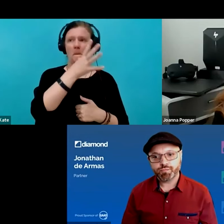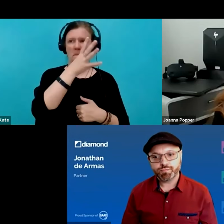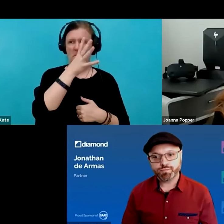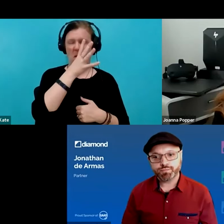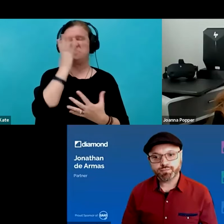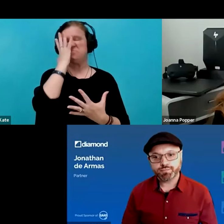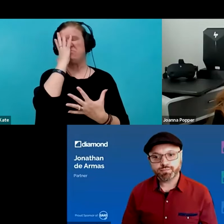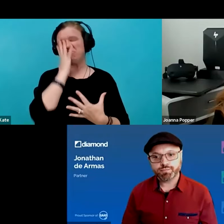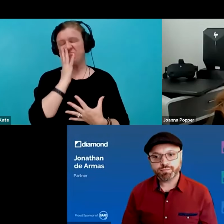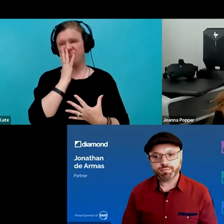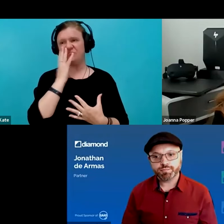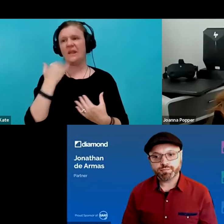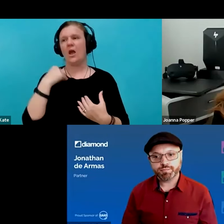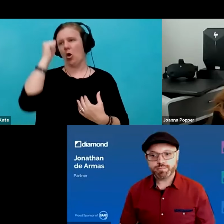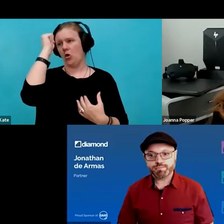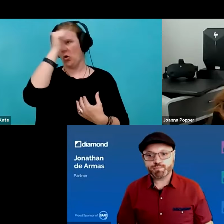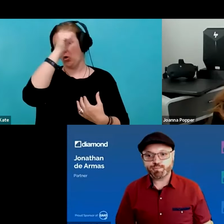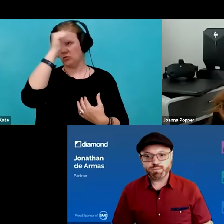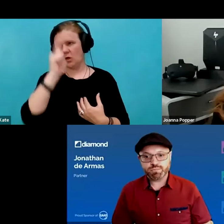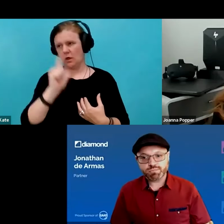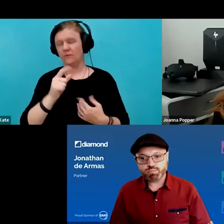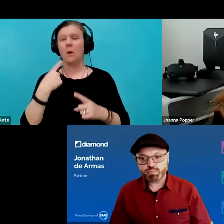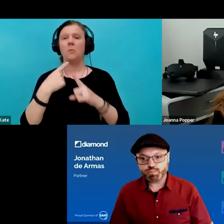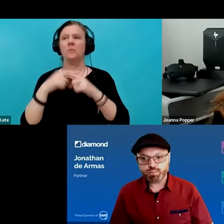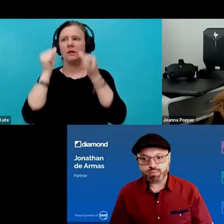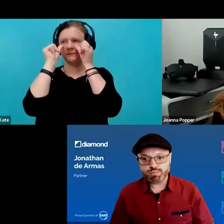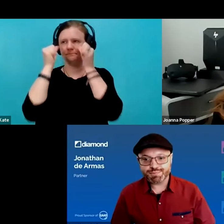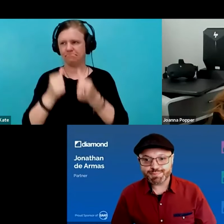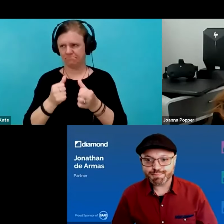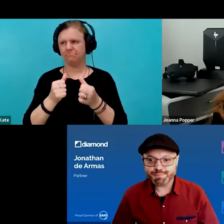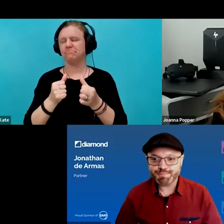Joanna Popper: had Alzheimer's, as well as macular degeneration. I think when she